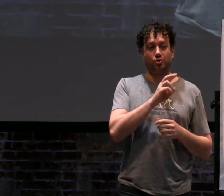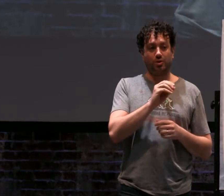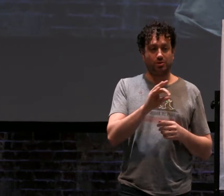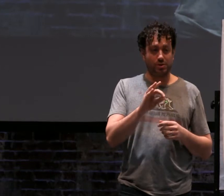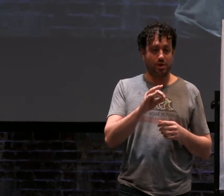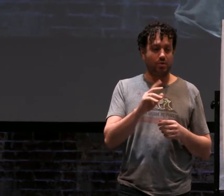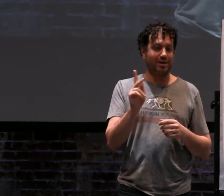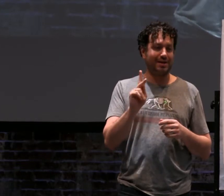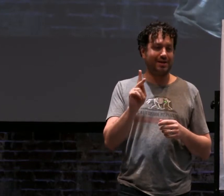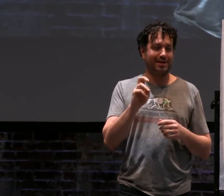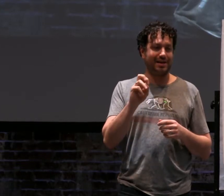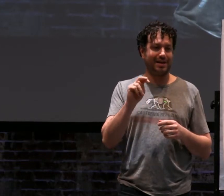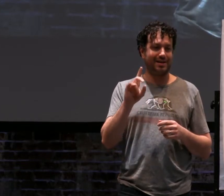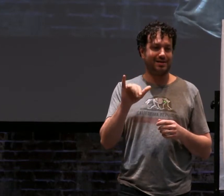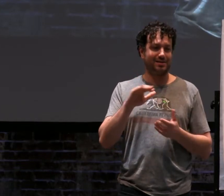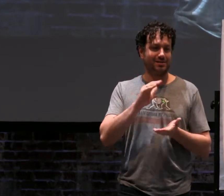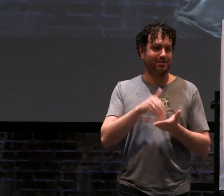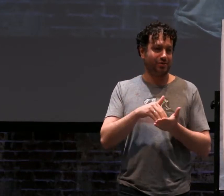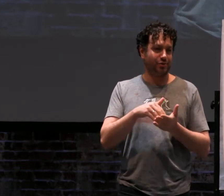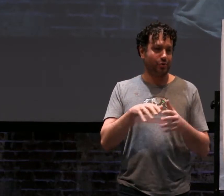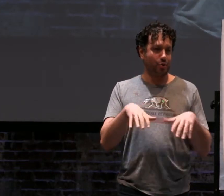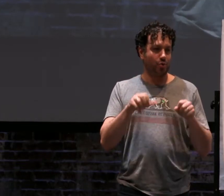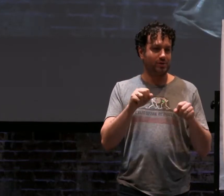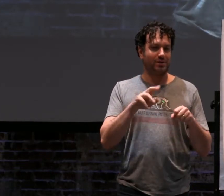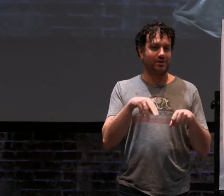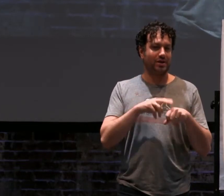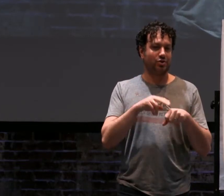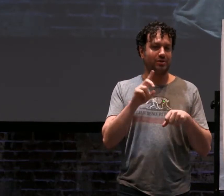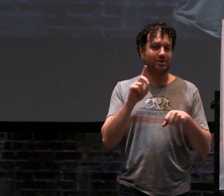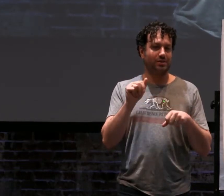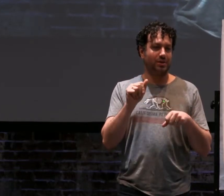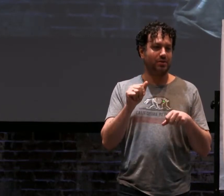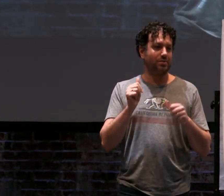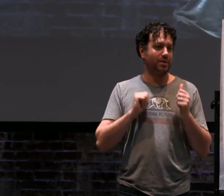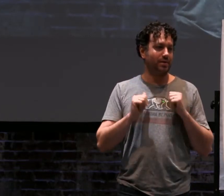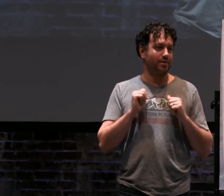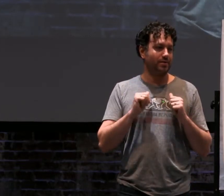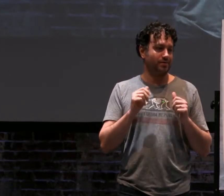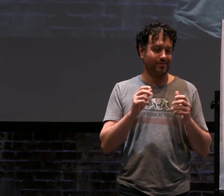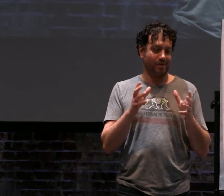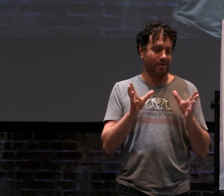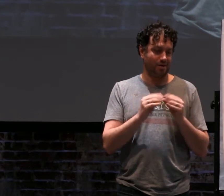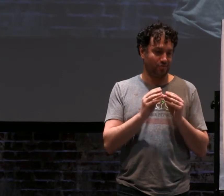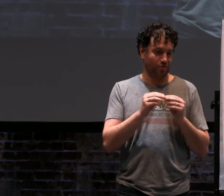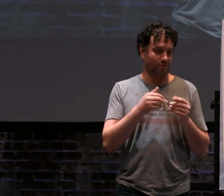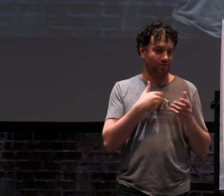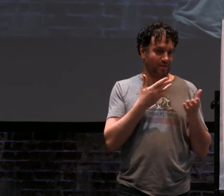Exactly what Ethan said, I was there at the last convening we had at the Kennedy Center.